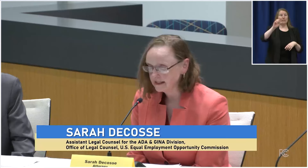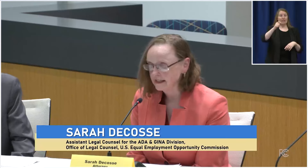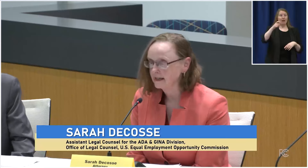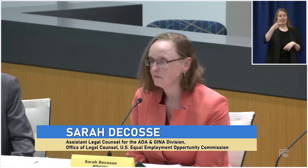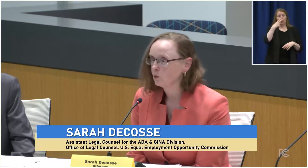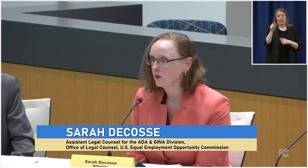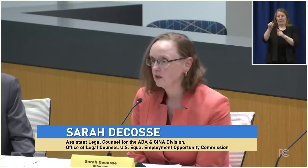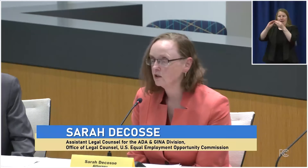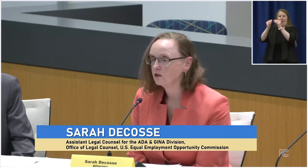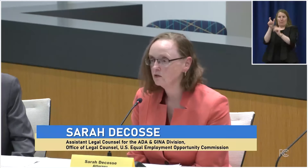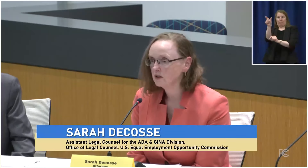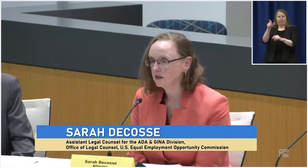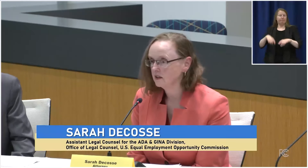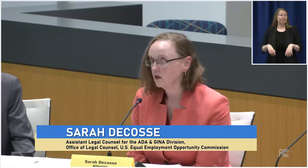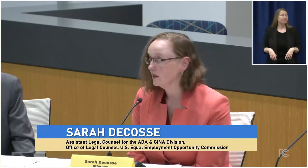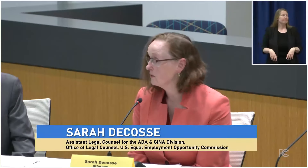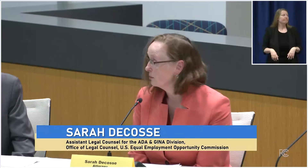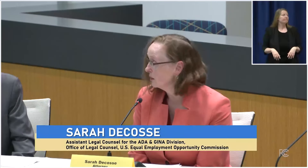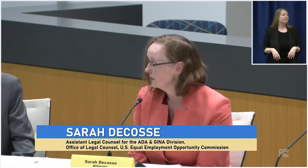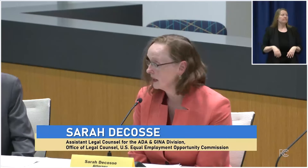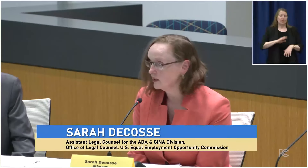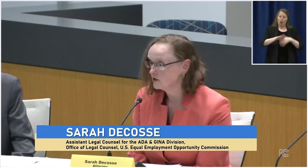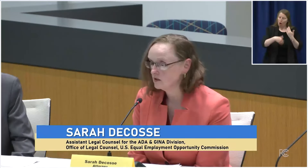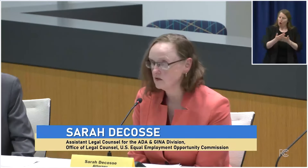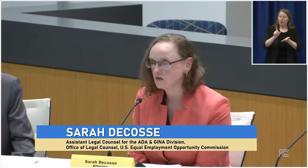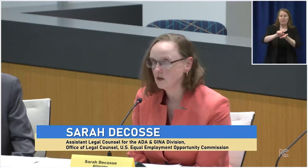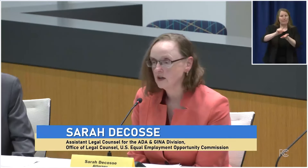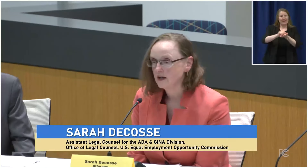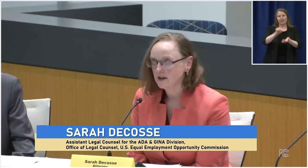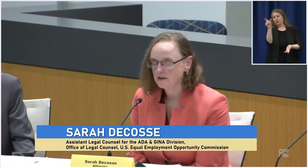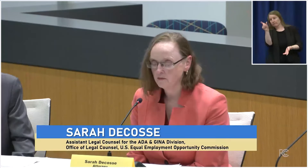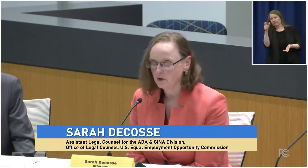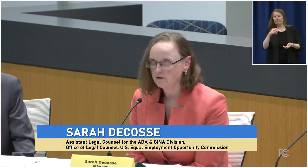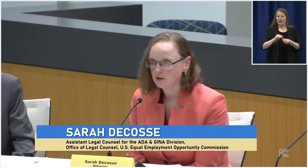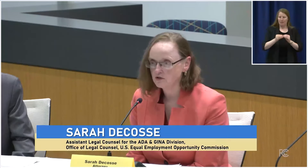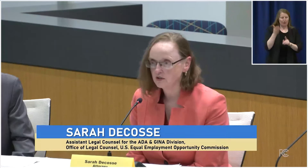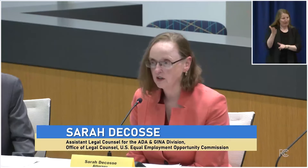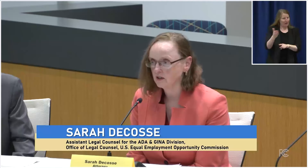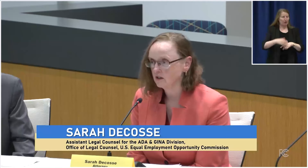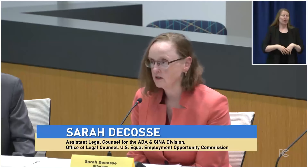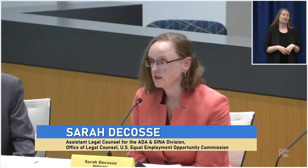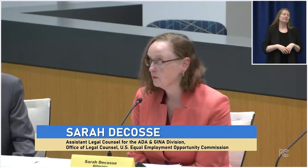IN AS MANY PLACES AS WE CAN. SO WE HAVE IT ON OUR MAIN